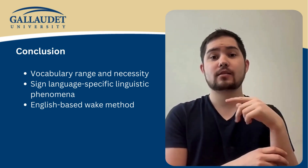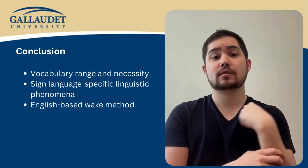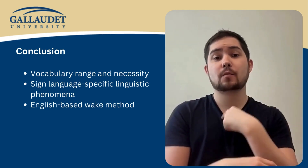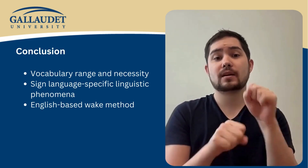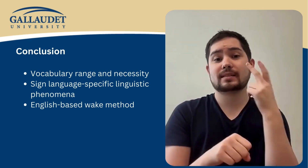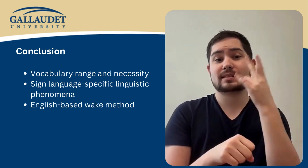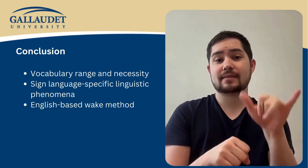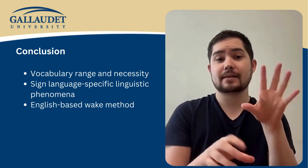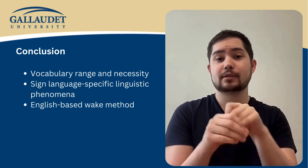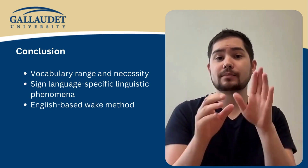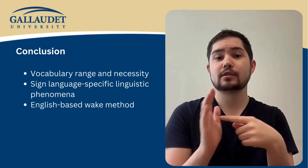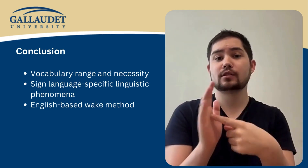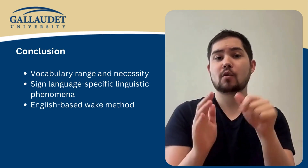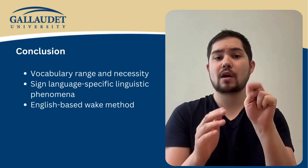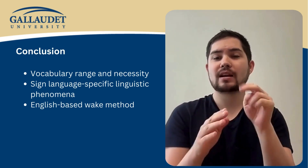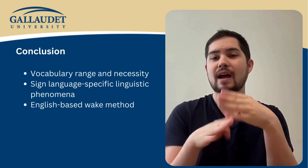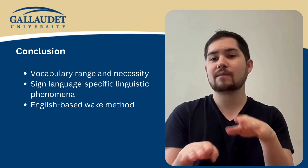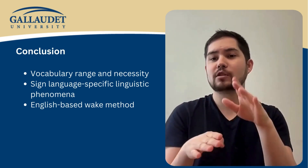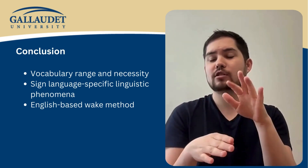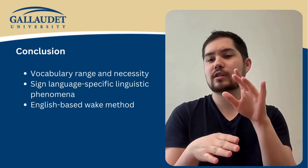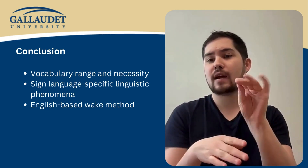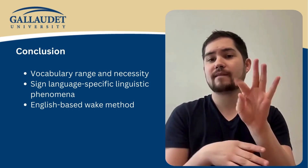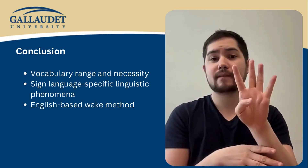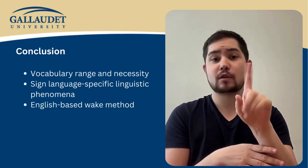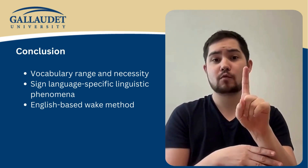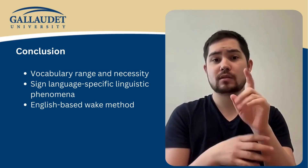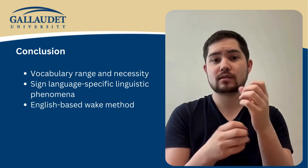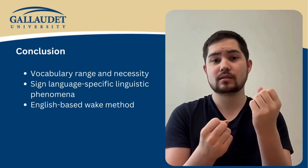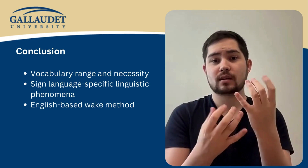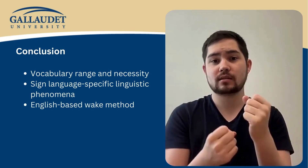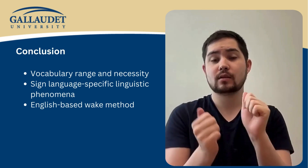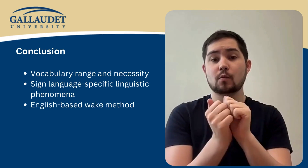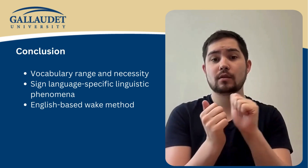we can see that participants show an average of 41 signs, and slightly less than half